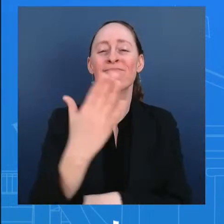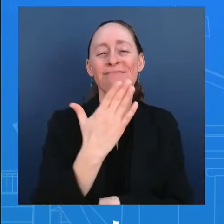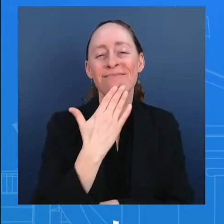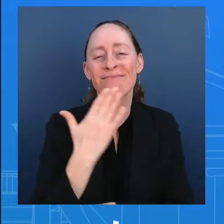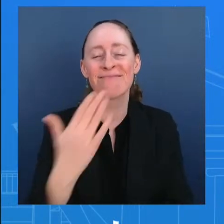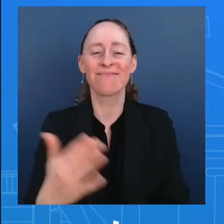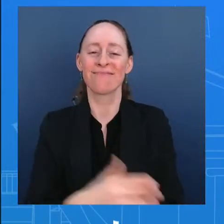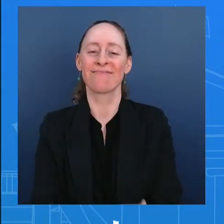the greatest terrorist threat to the United States?